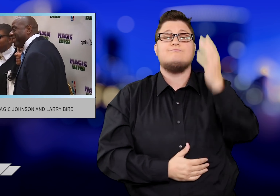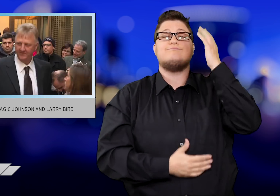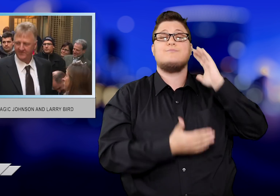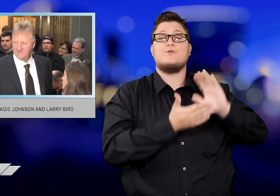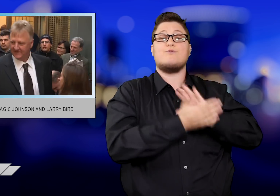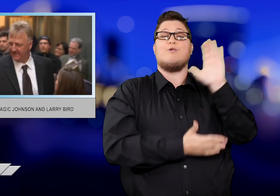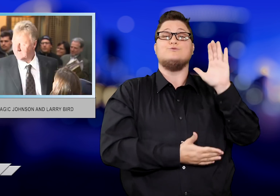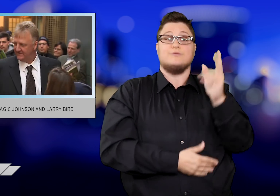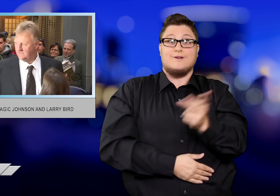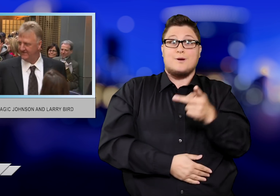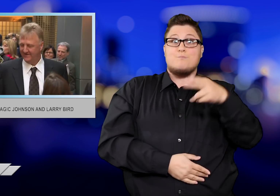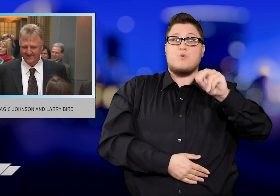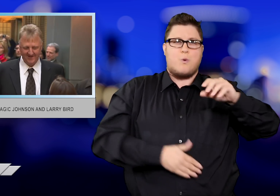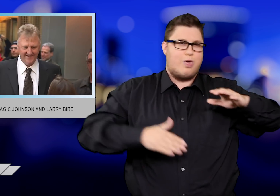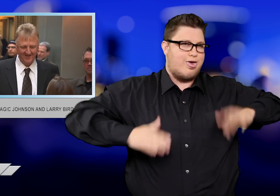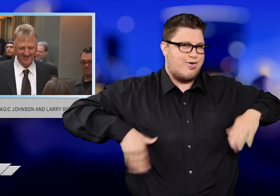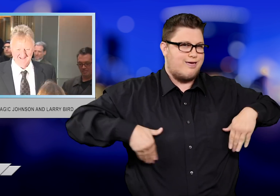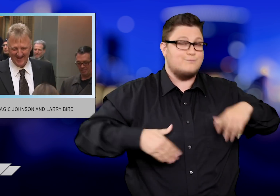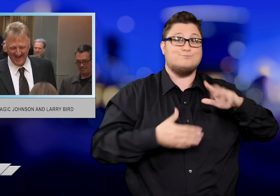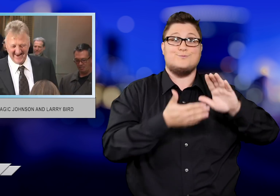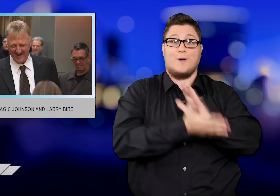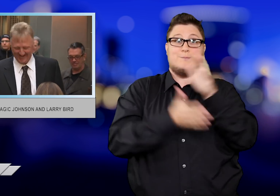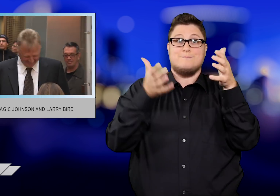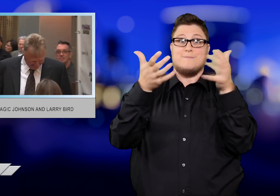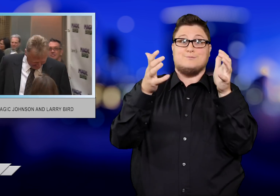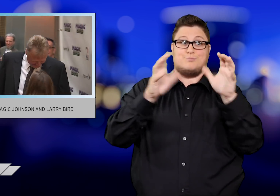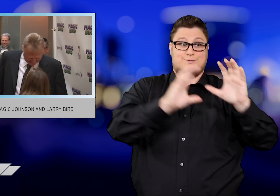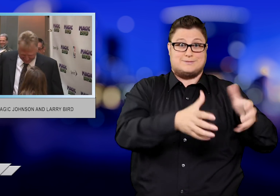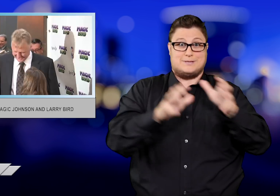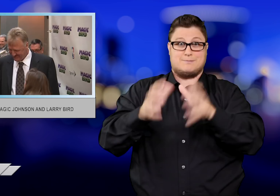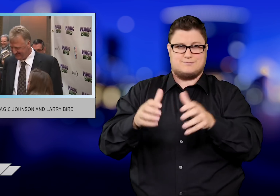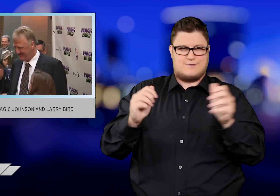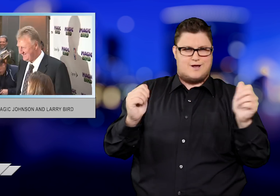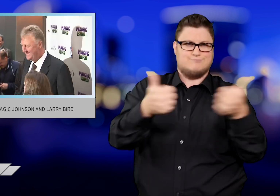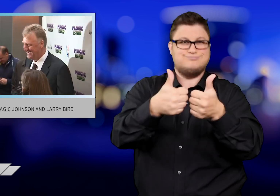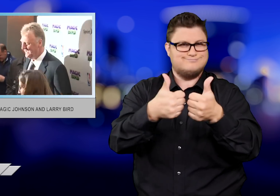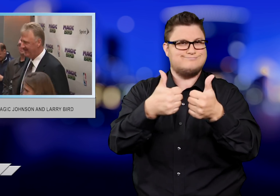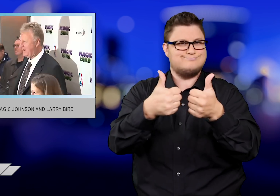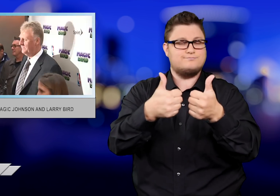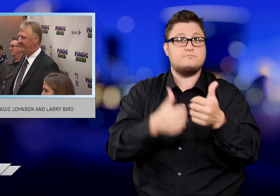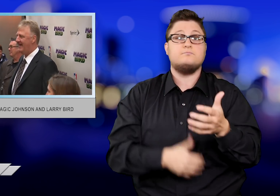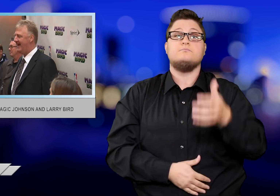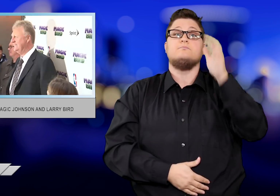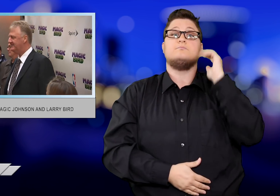Prior to playing in the pros, Johnson and Bird faced off in college.